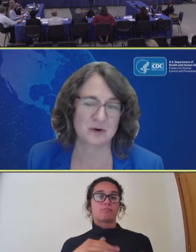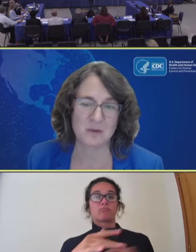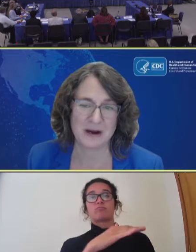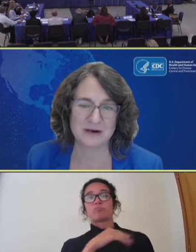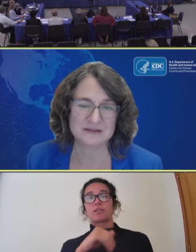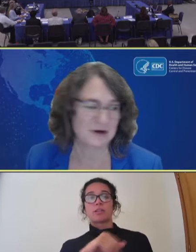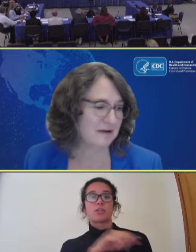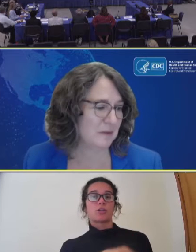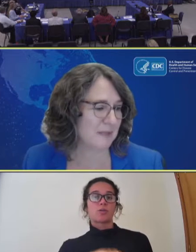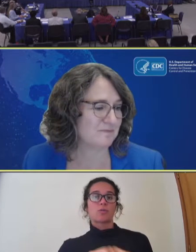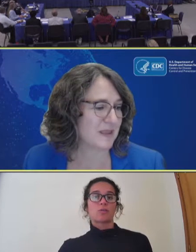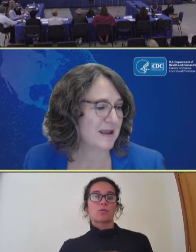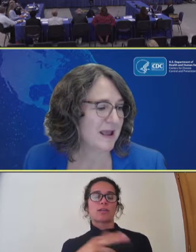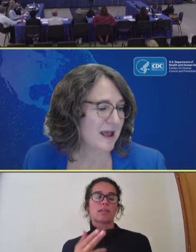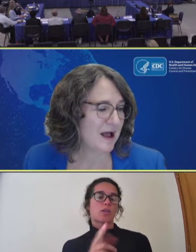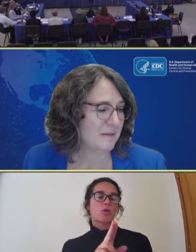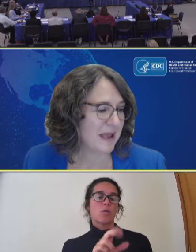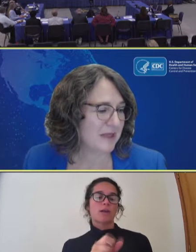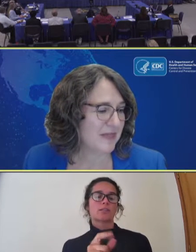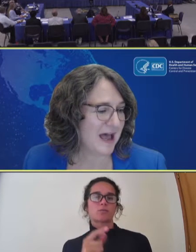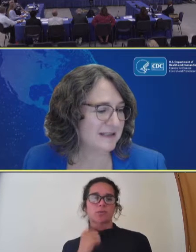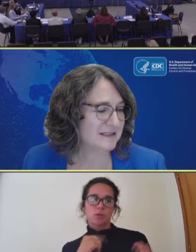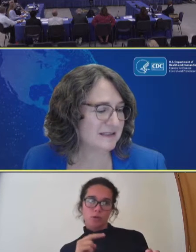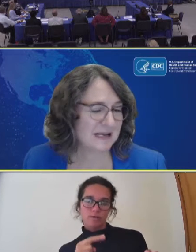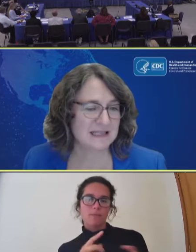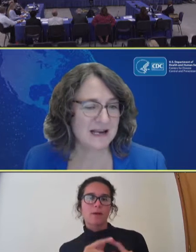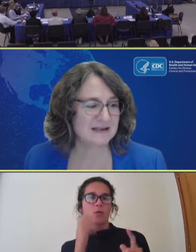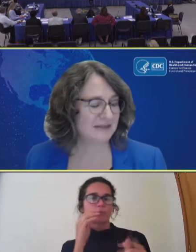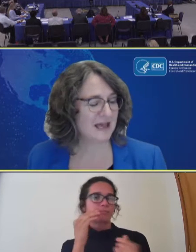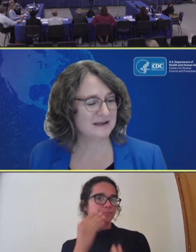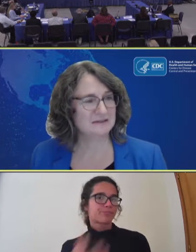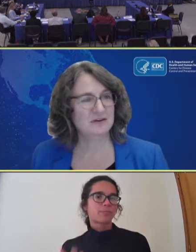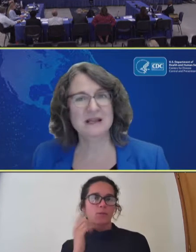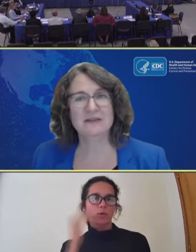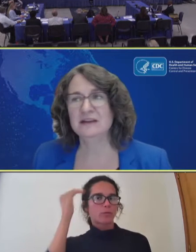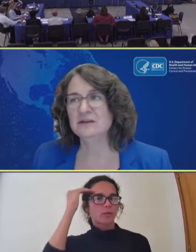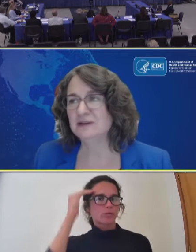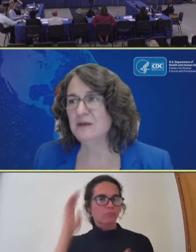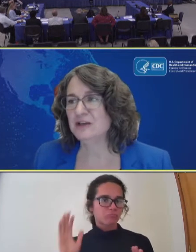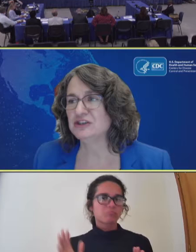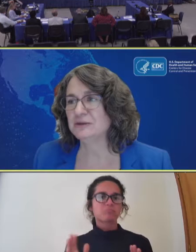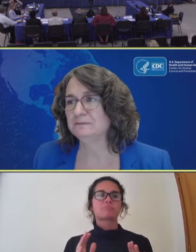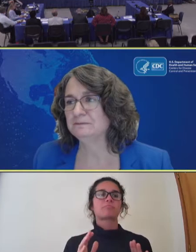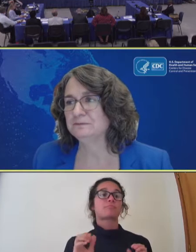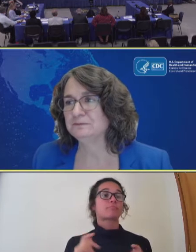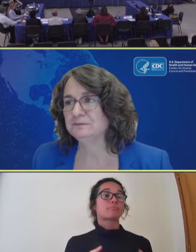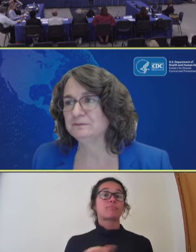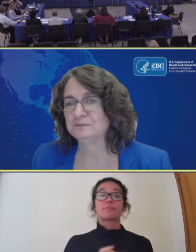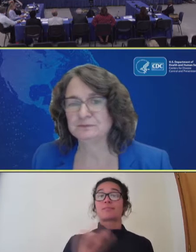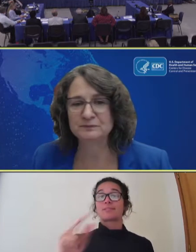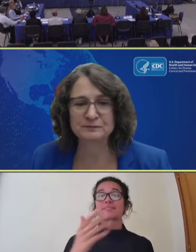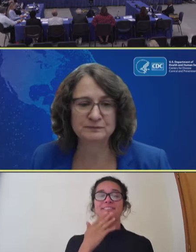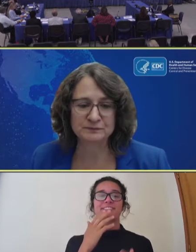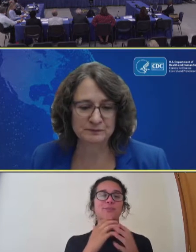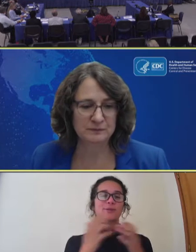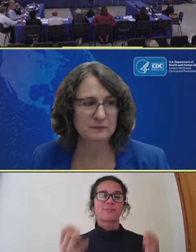for awareness for everyone. And that's -- next slide. And that is it for me. Thank you so much.